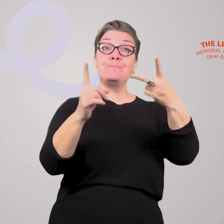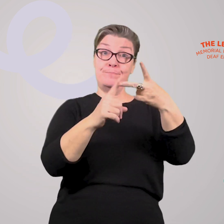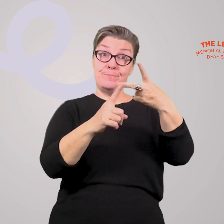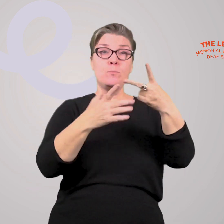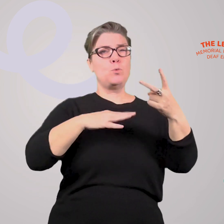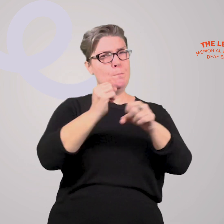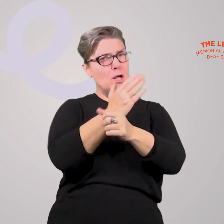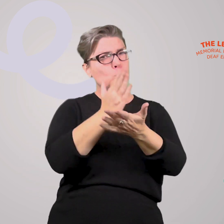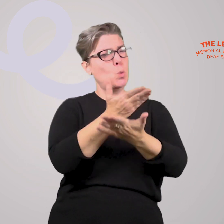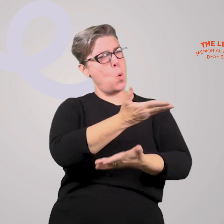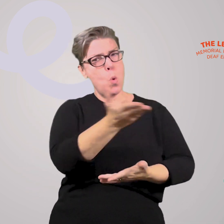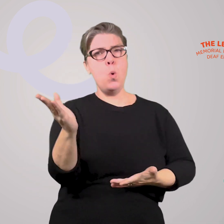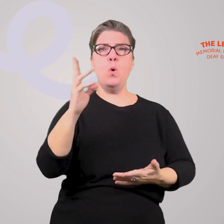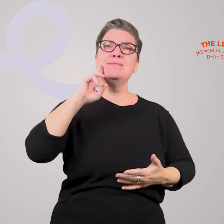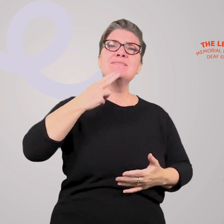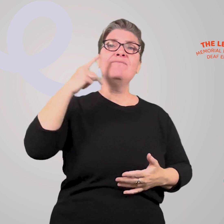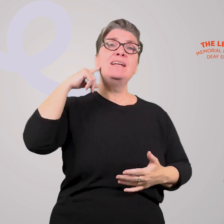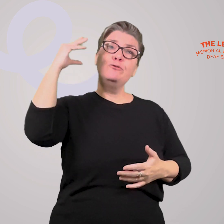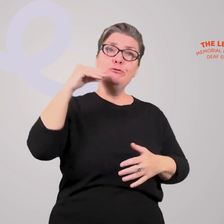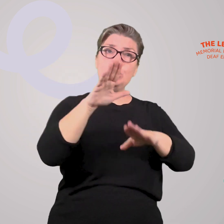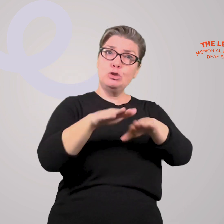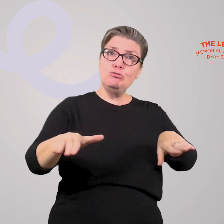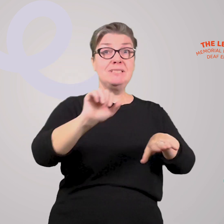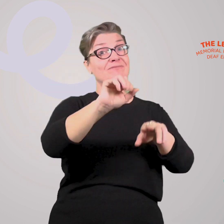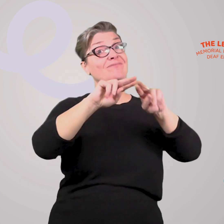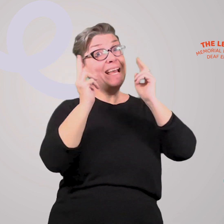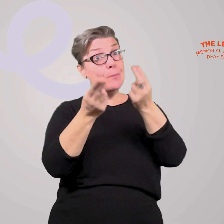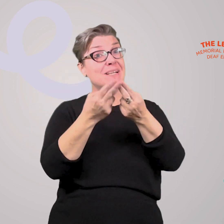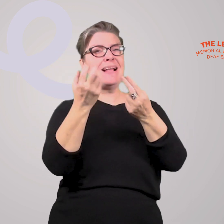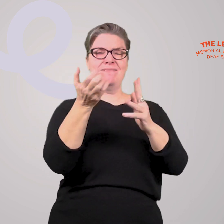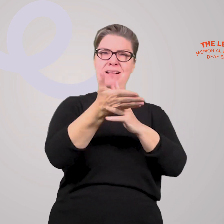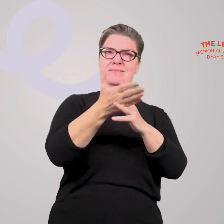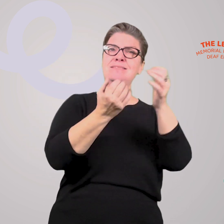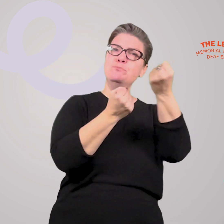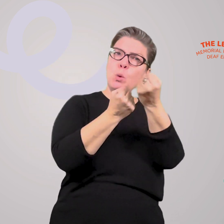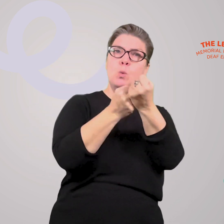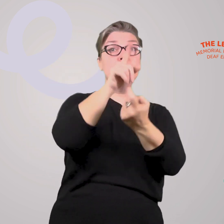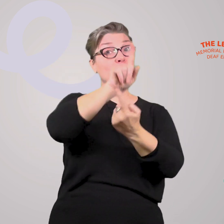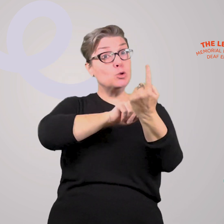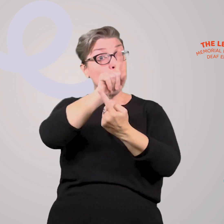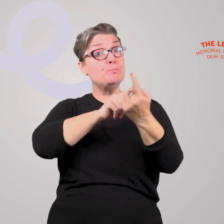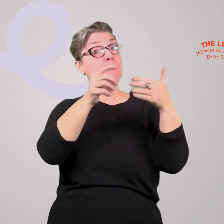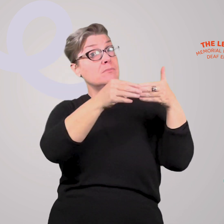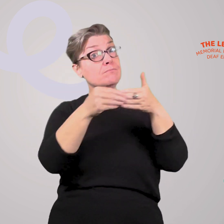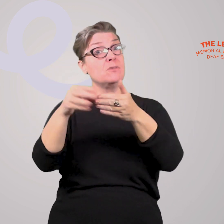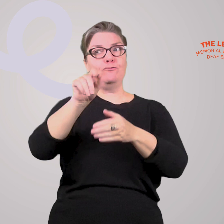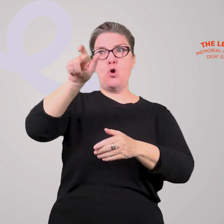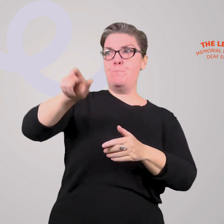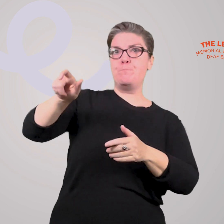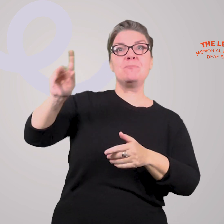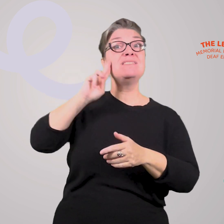Secondly, they wanted to ensure that all Deaf and hard-of-hearing children, and their families receive